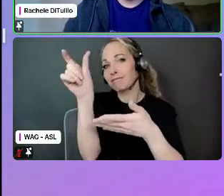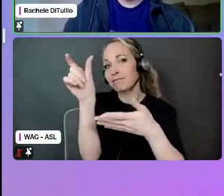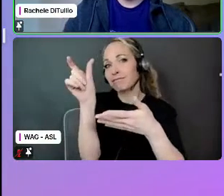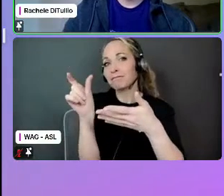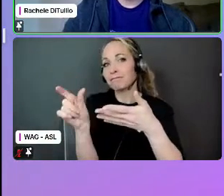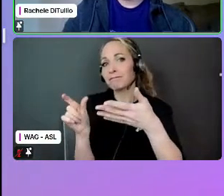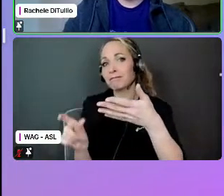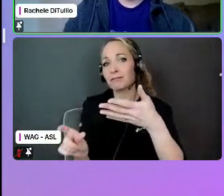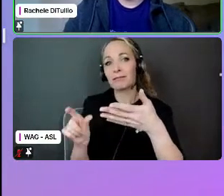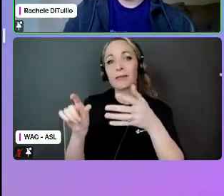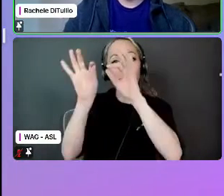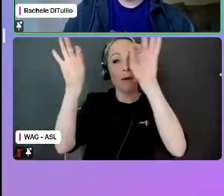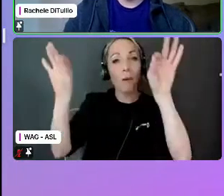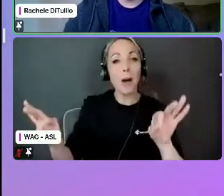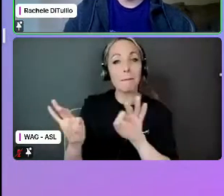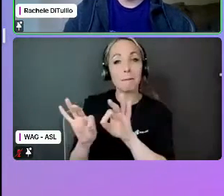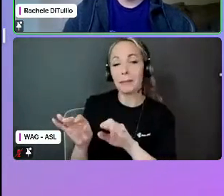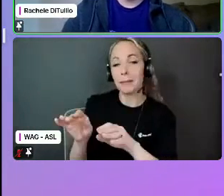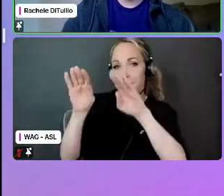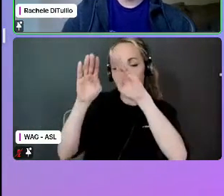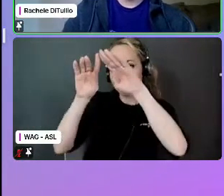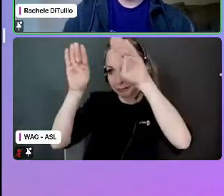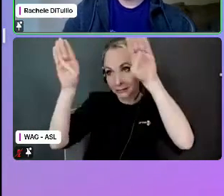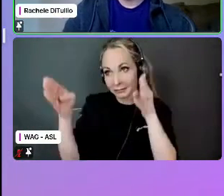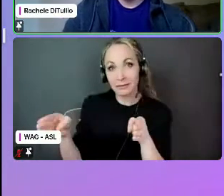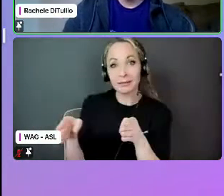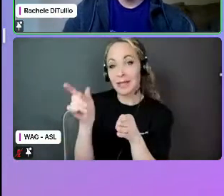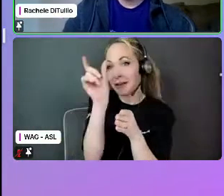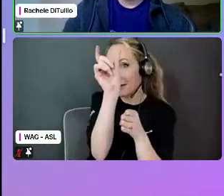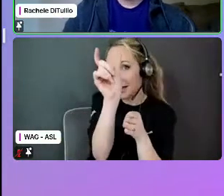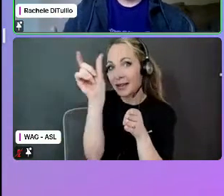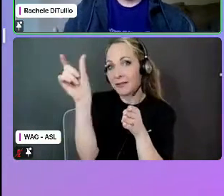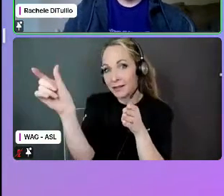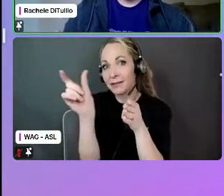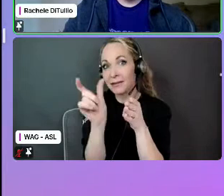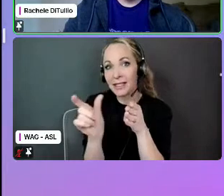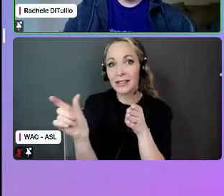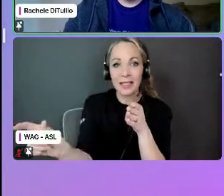group of similar text fields, like an address. You might put all of the form fields for an